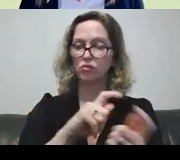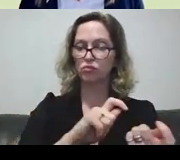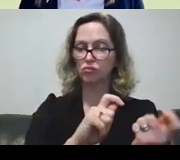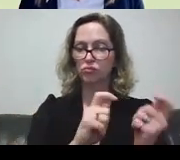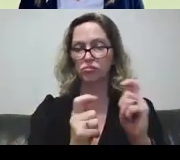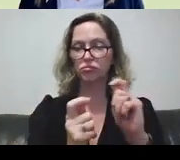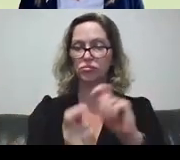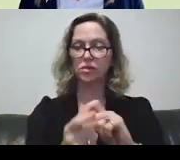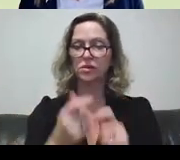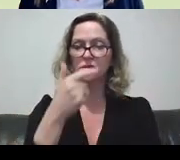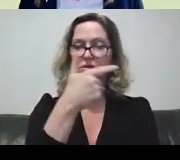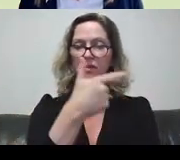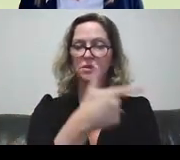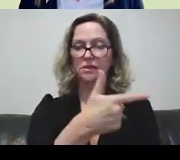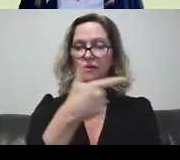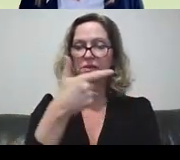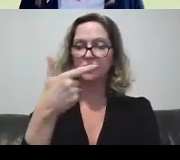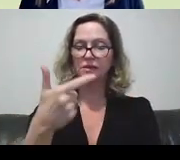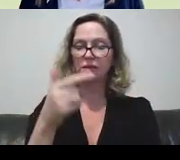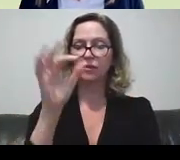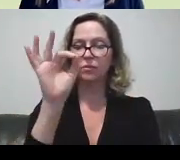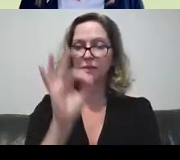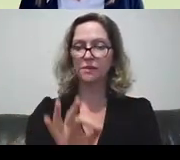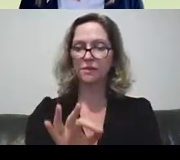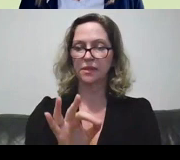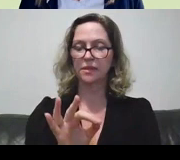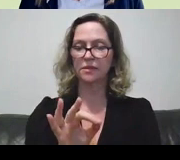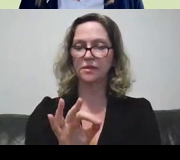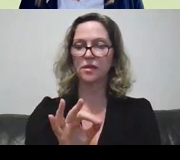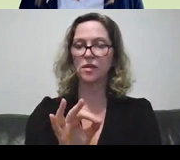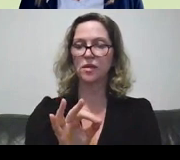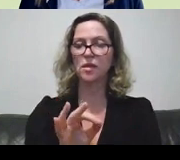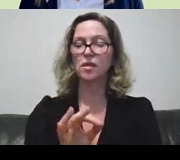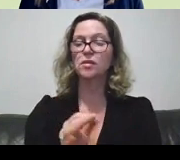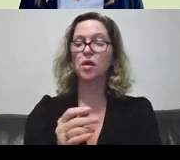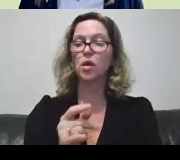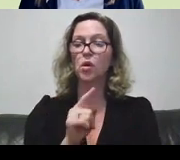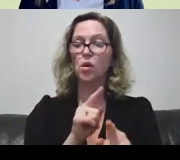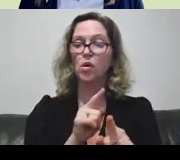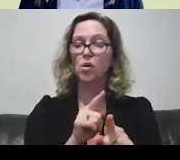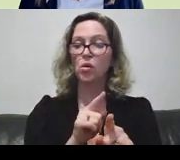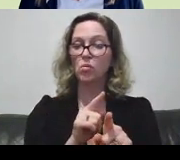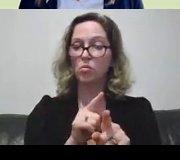77% so this say that the majority of planning decisions appealed were